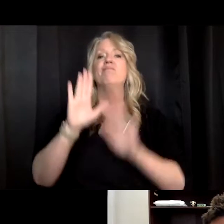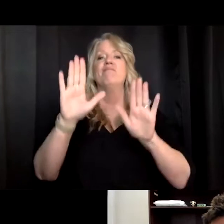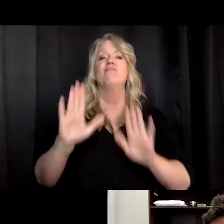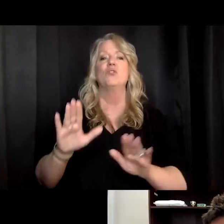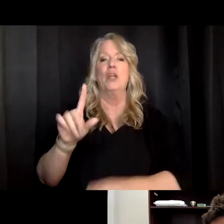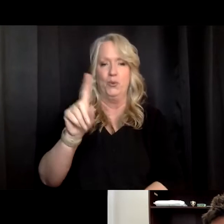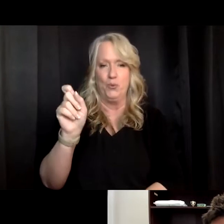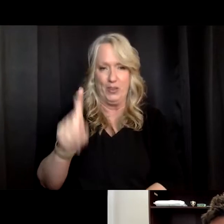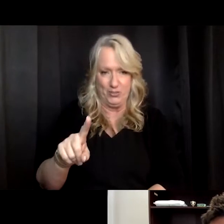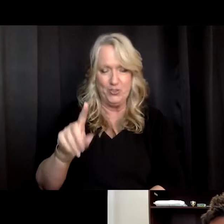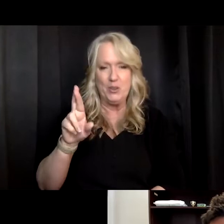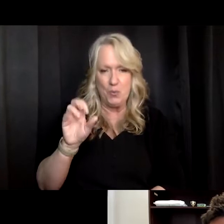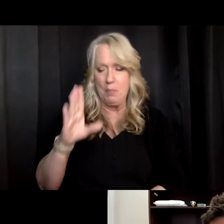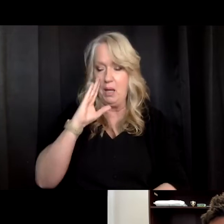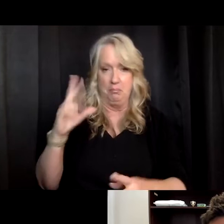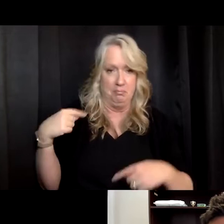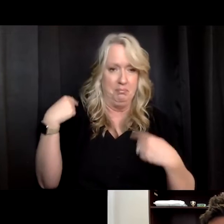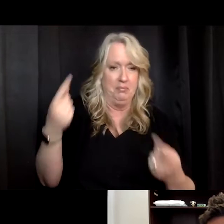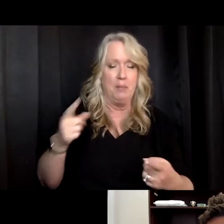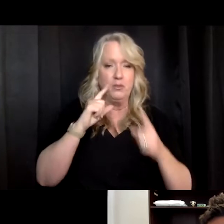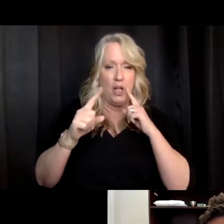FIRST, WHY DO WE NEED MEDICATION STPH-Z